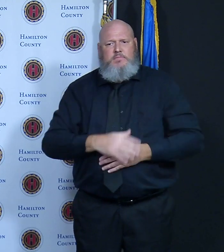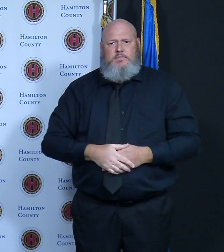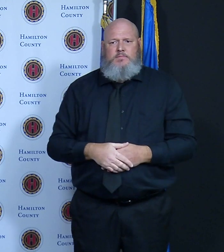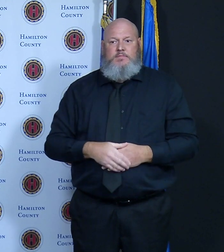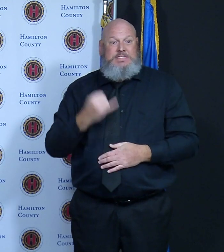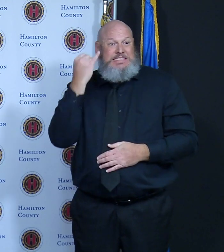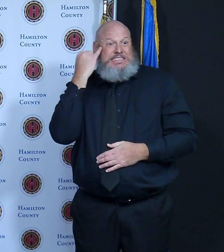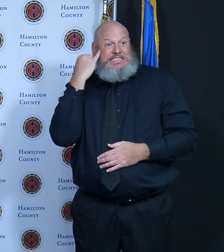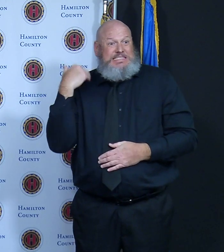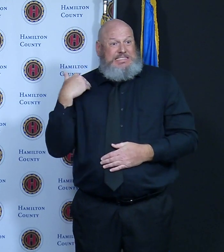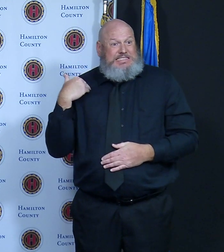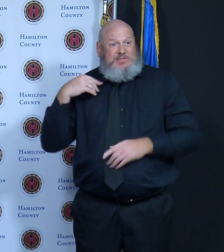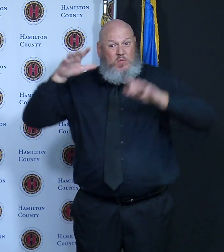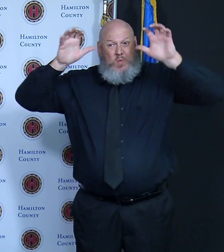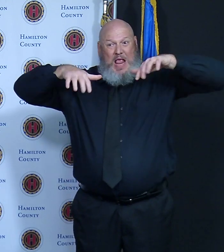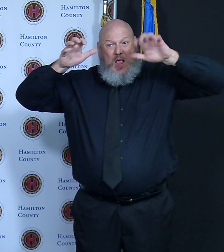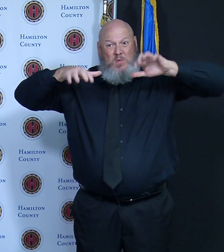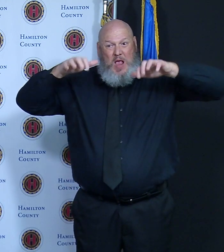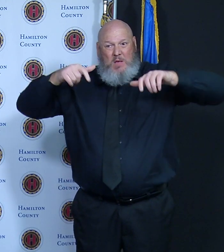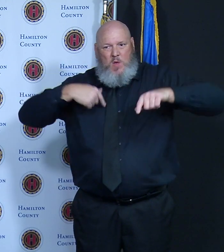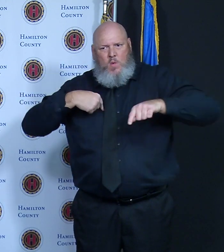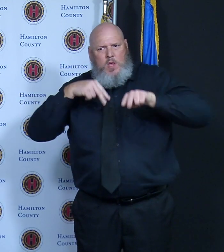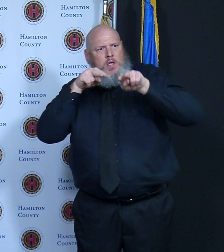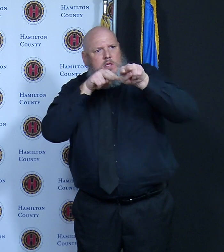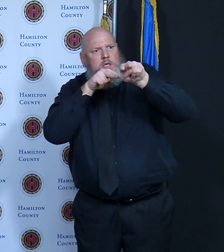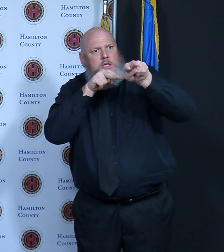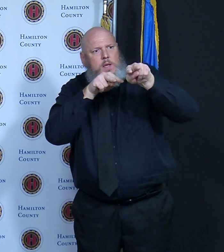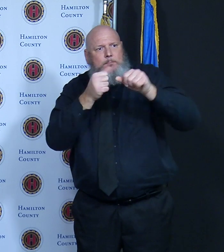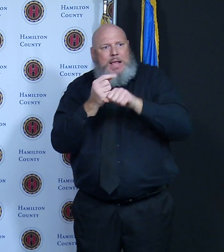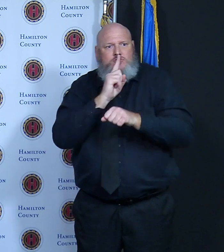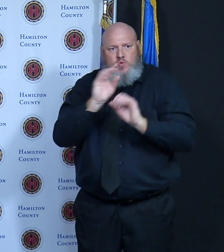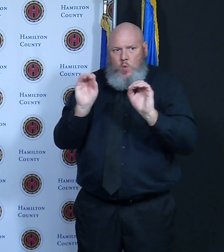healthy during the Covid-19 response that we remember that there are other